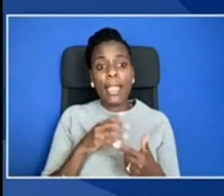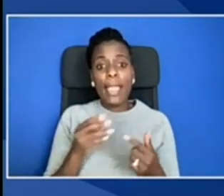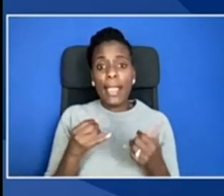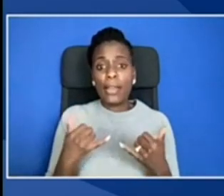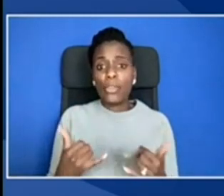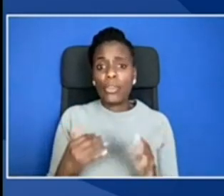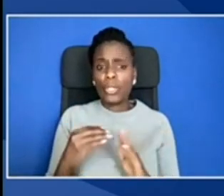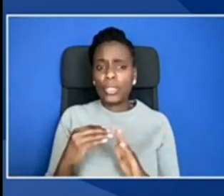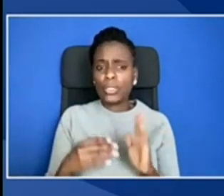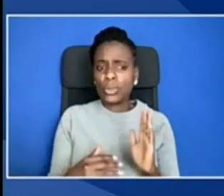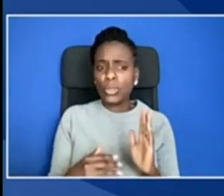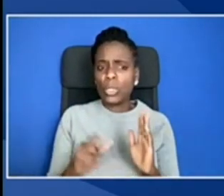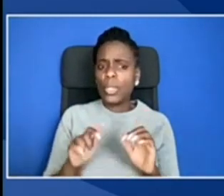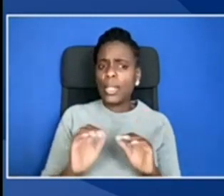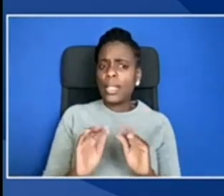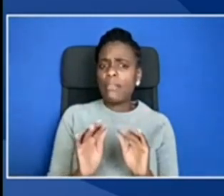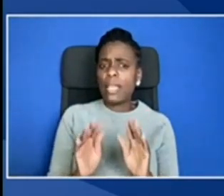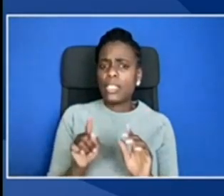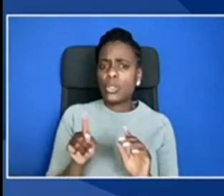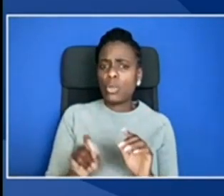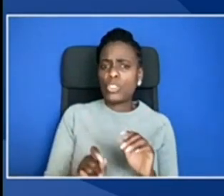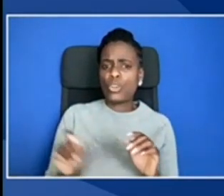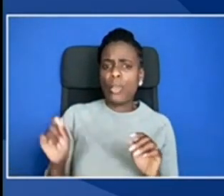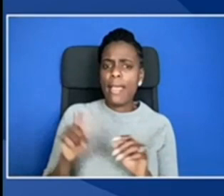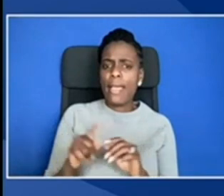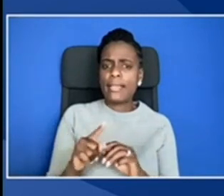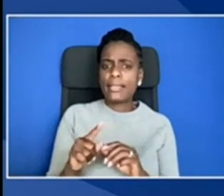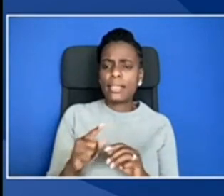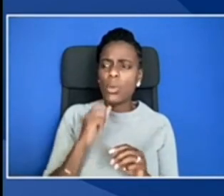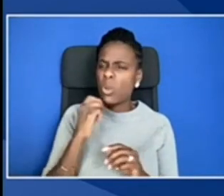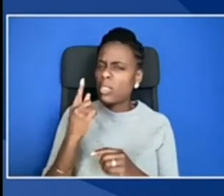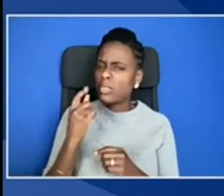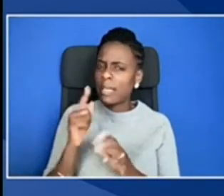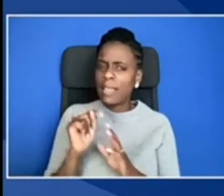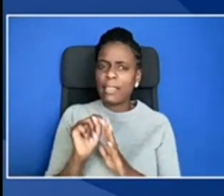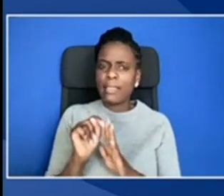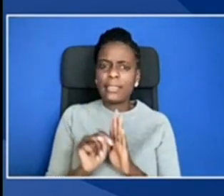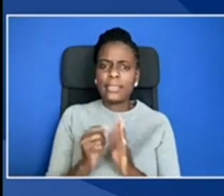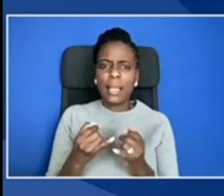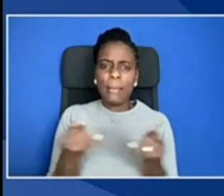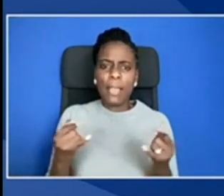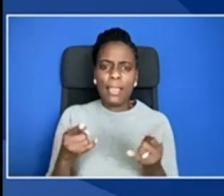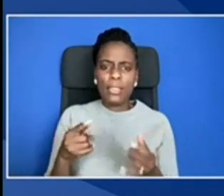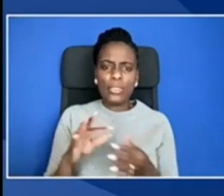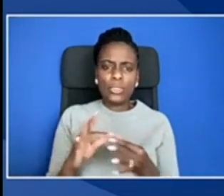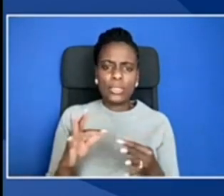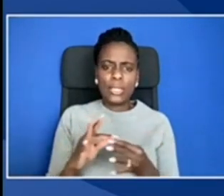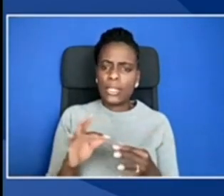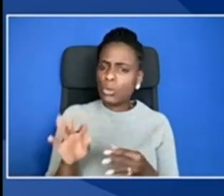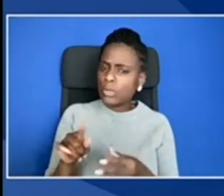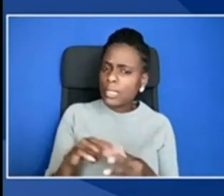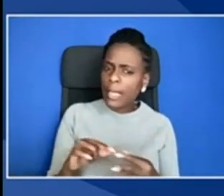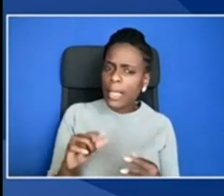And we're not understanding quite the timeline that you mentioned. You said something about eight years. So could you- would you circle back so